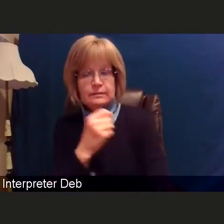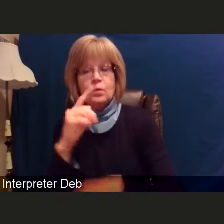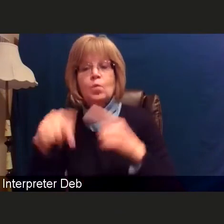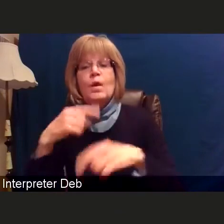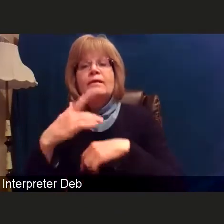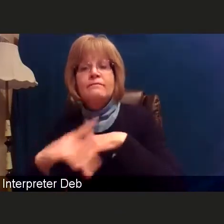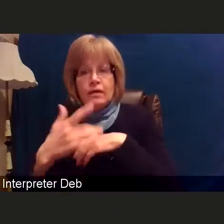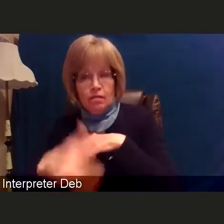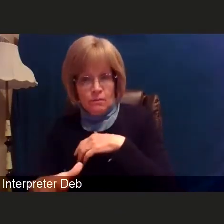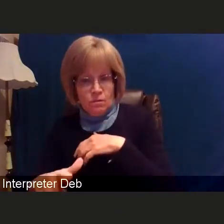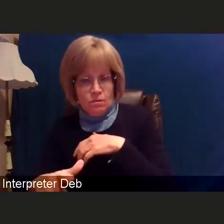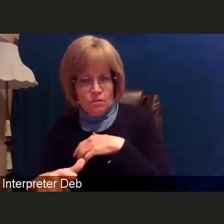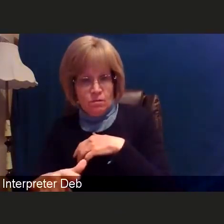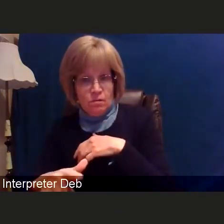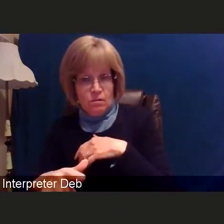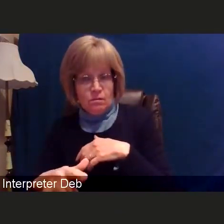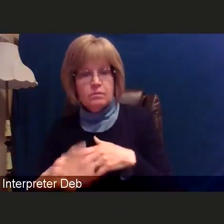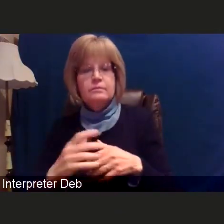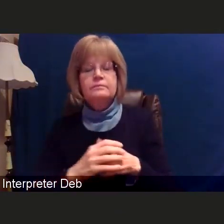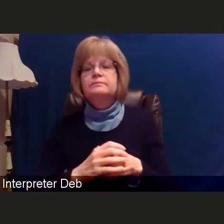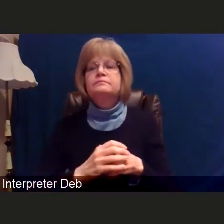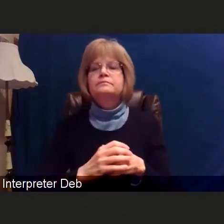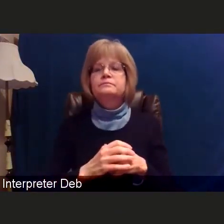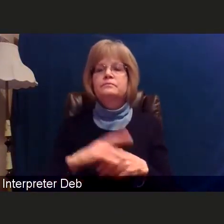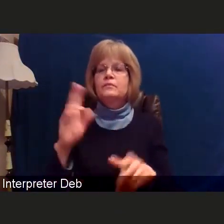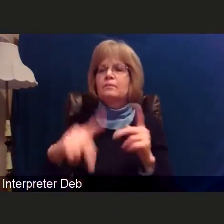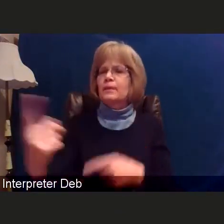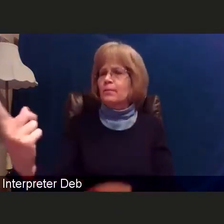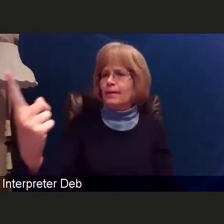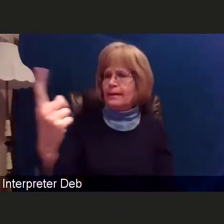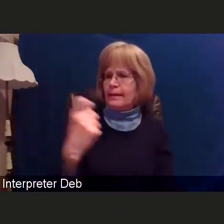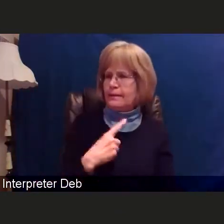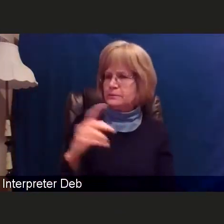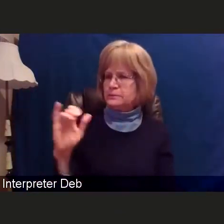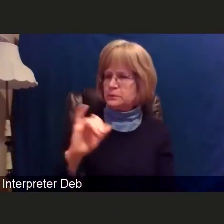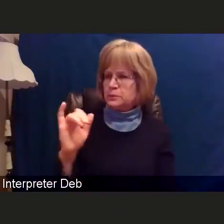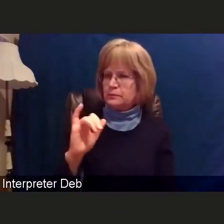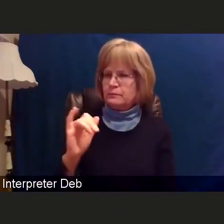Another question I am asked often is the vaccine safe?